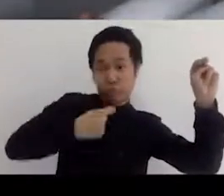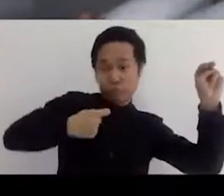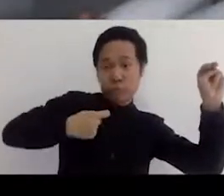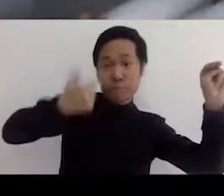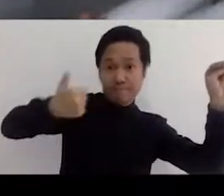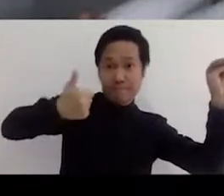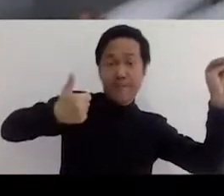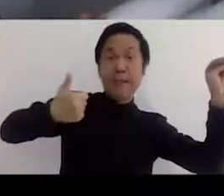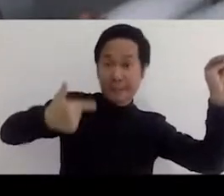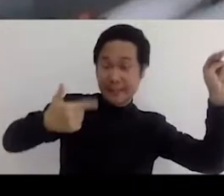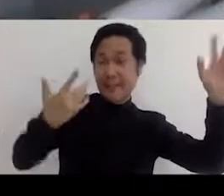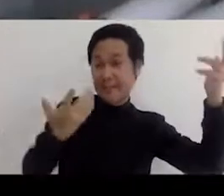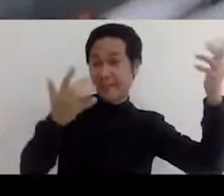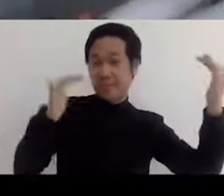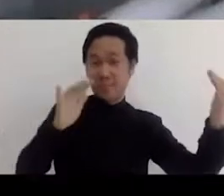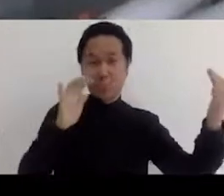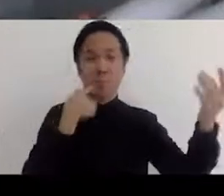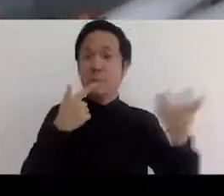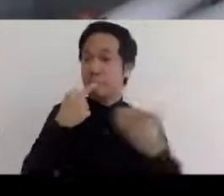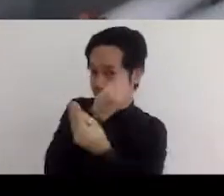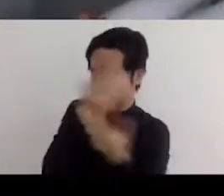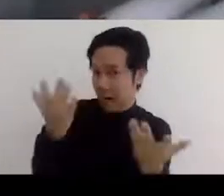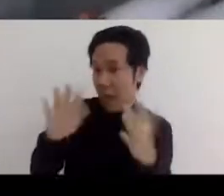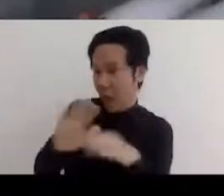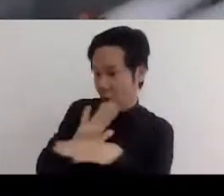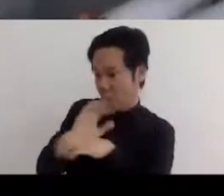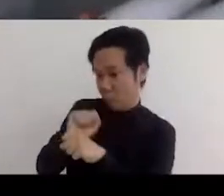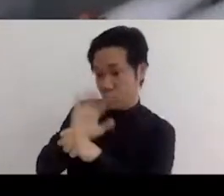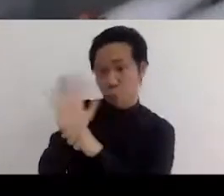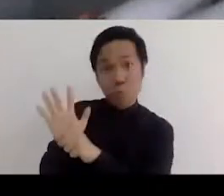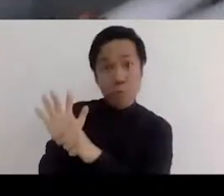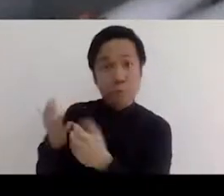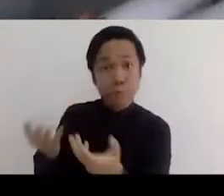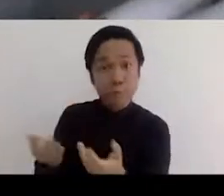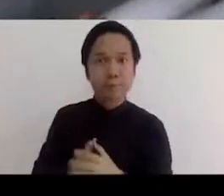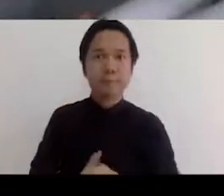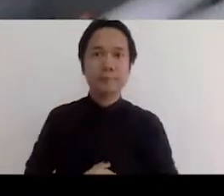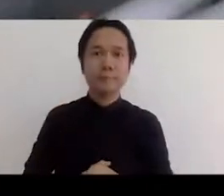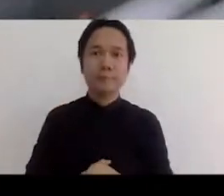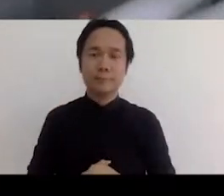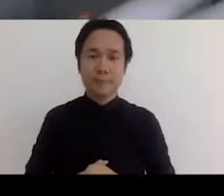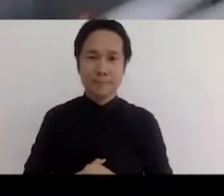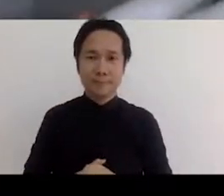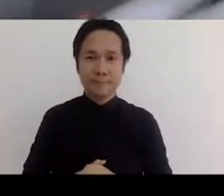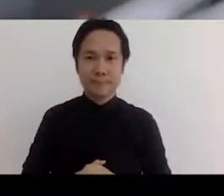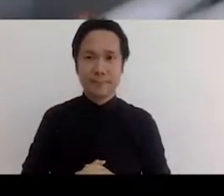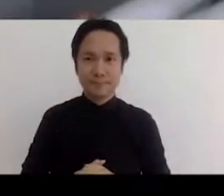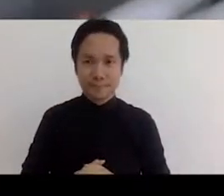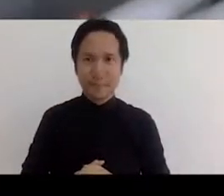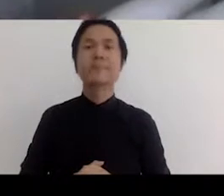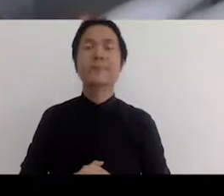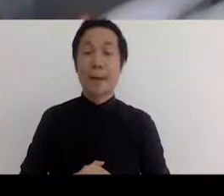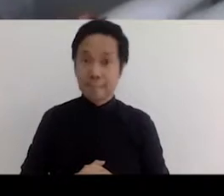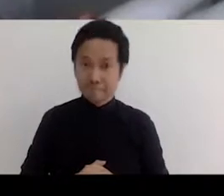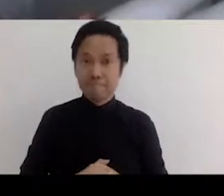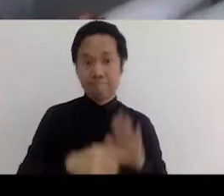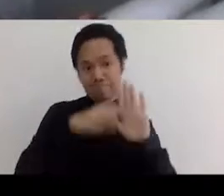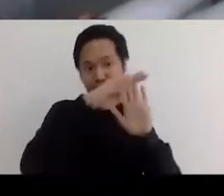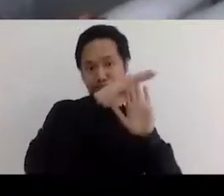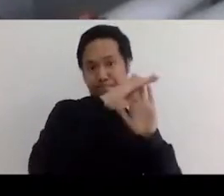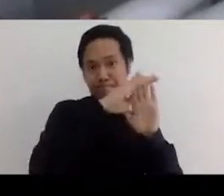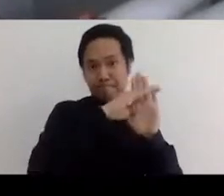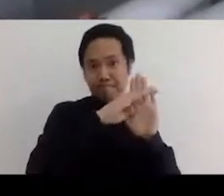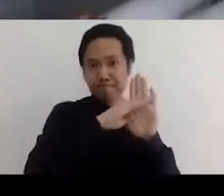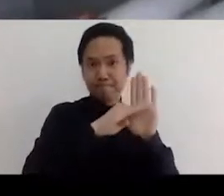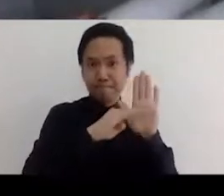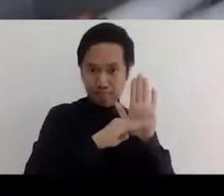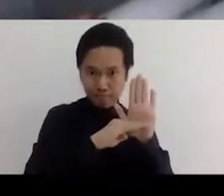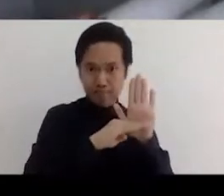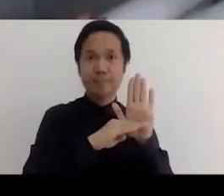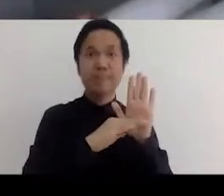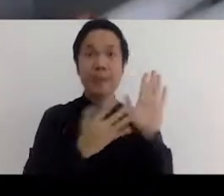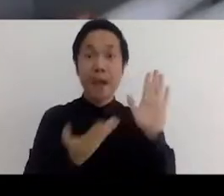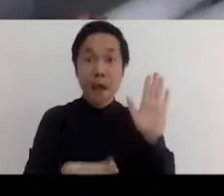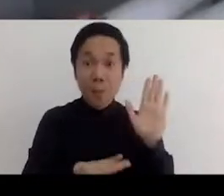The policy brief has also pushed forward the development of a letter by Member States which